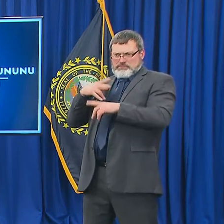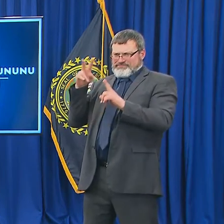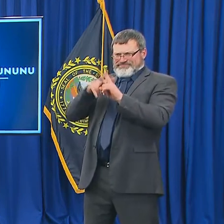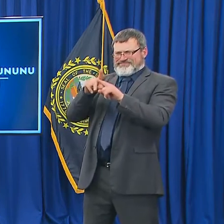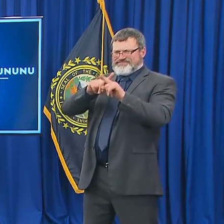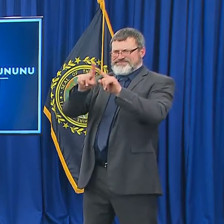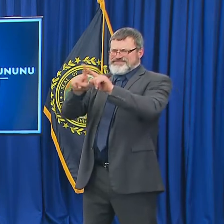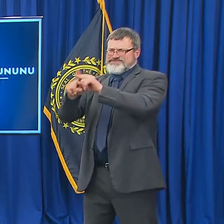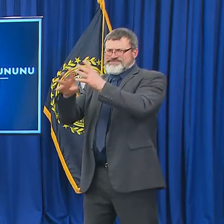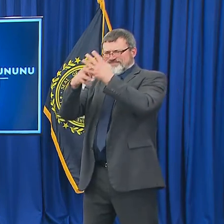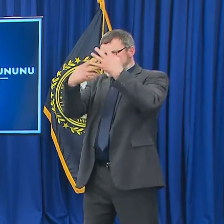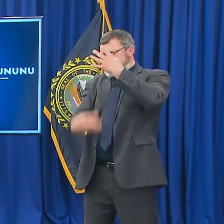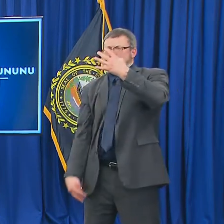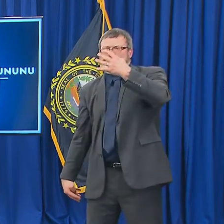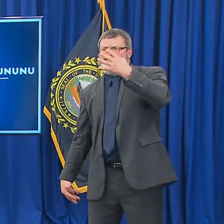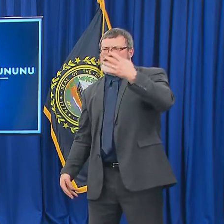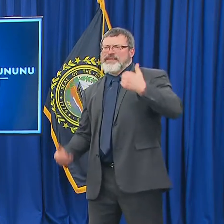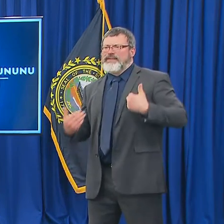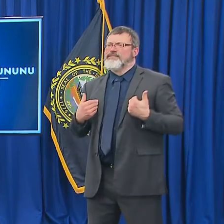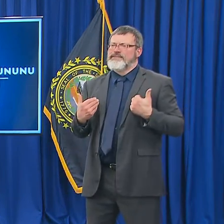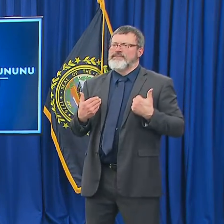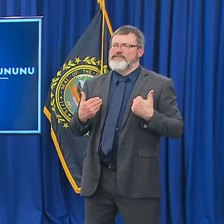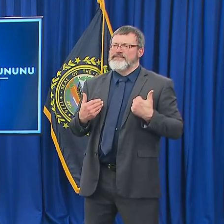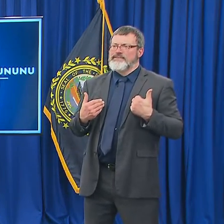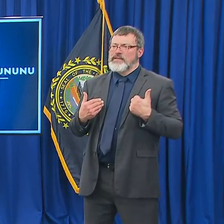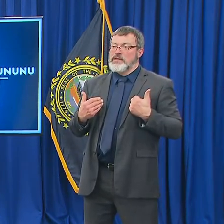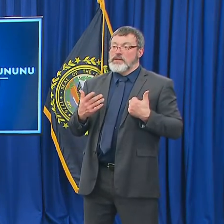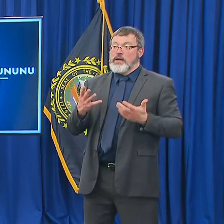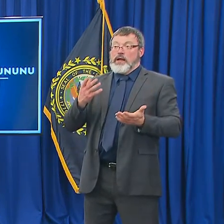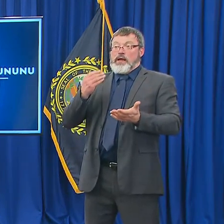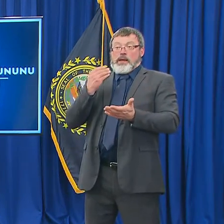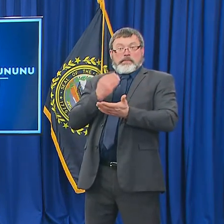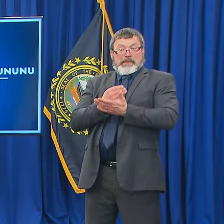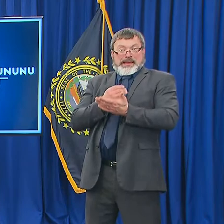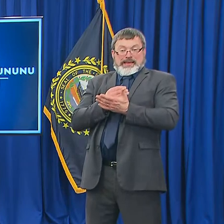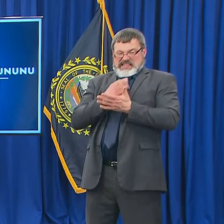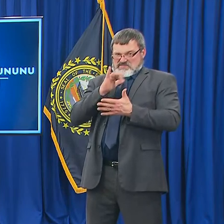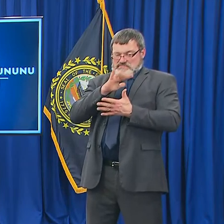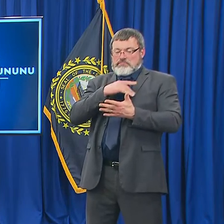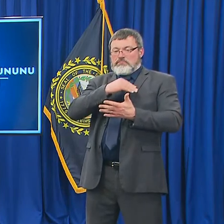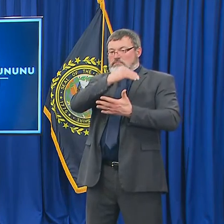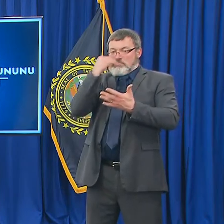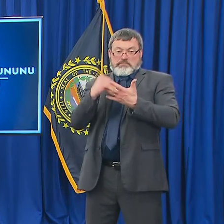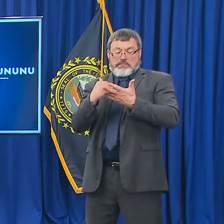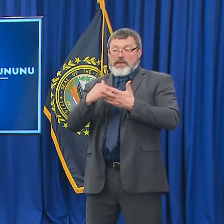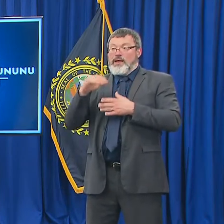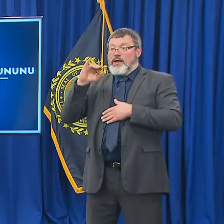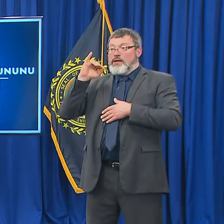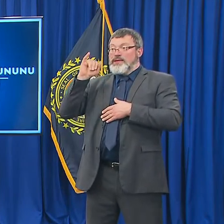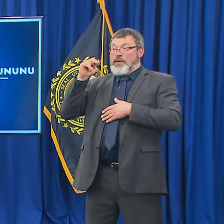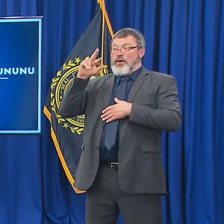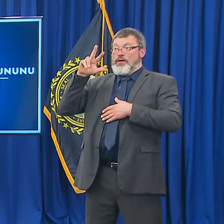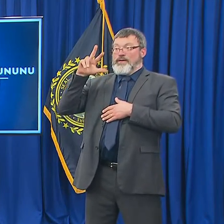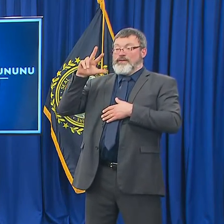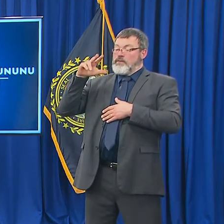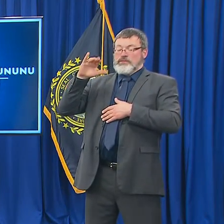whether it's on additional staffing needs whatever it might be some of the cares Act funds outside of the one point